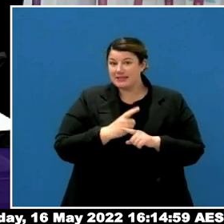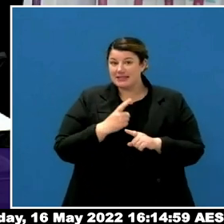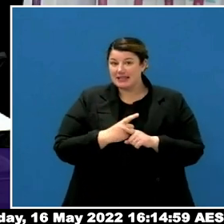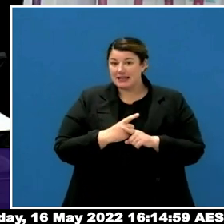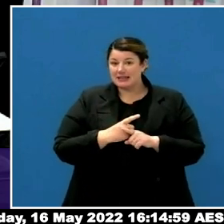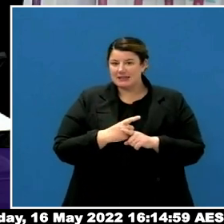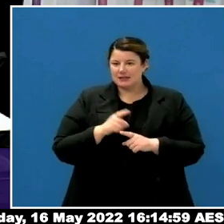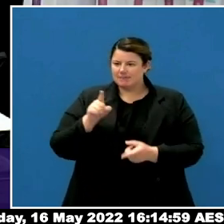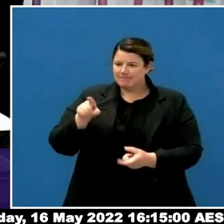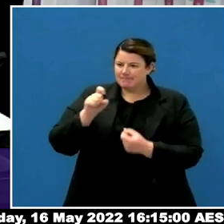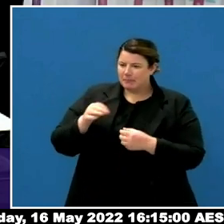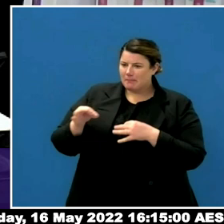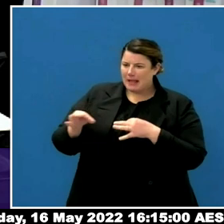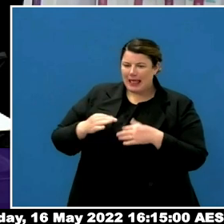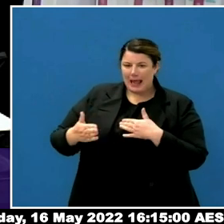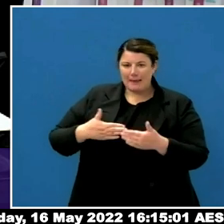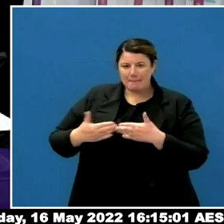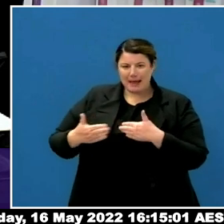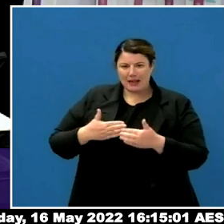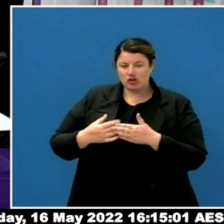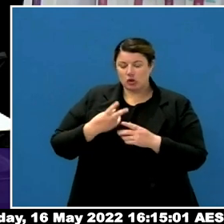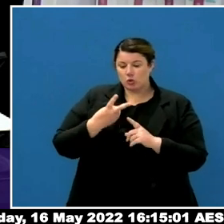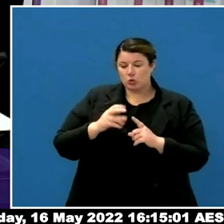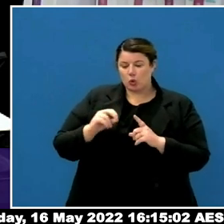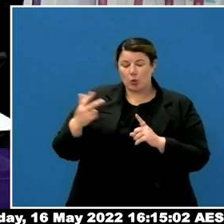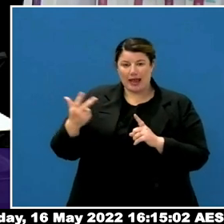2018. What prompted you to do that?